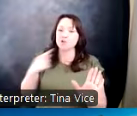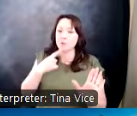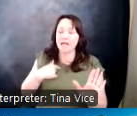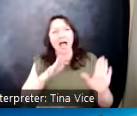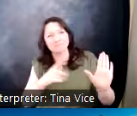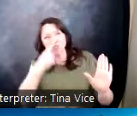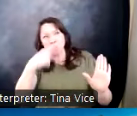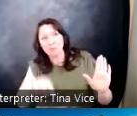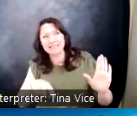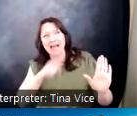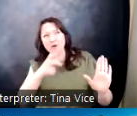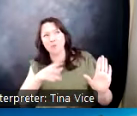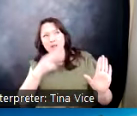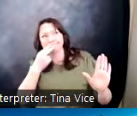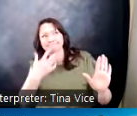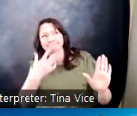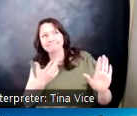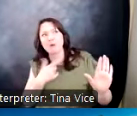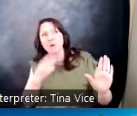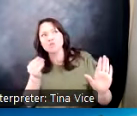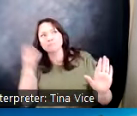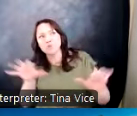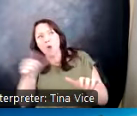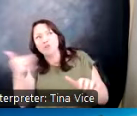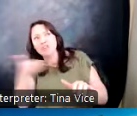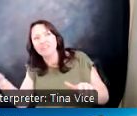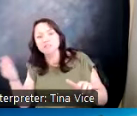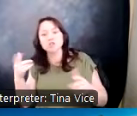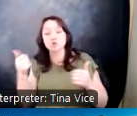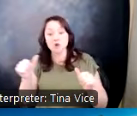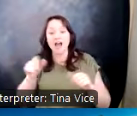here?" And I started having those participants do shoulder presses. And we talked about how this is how if you're